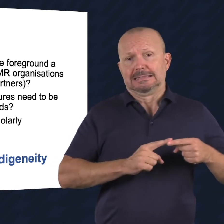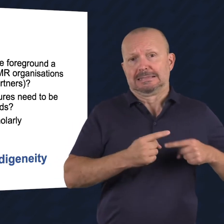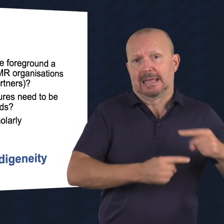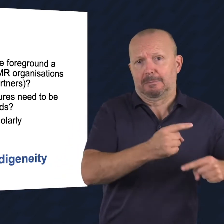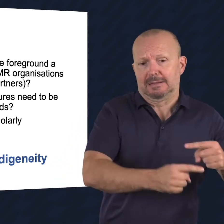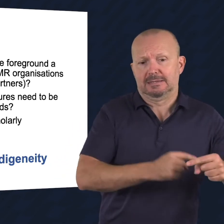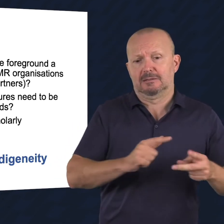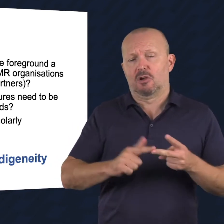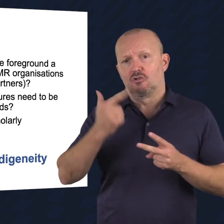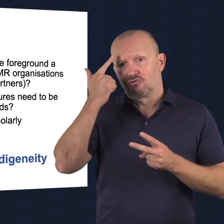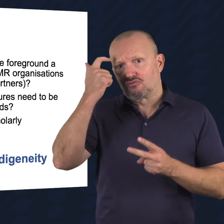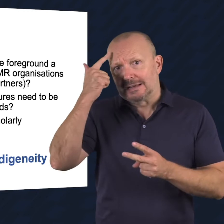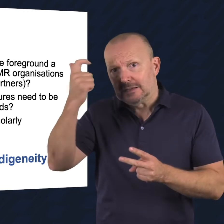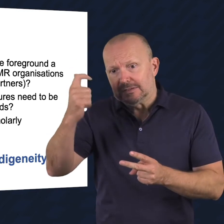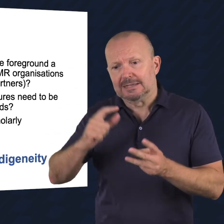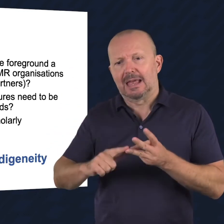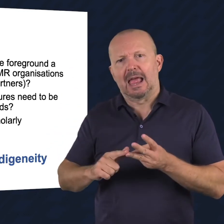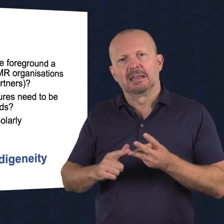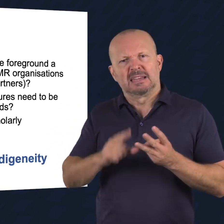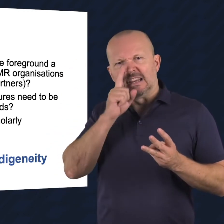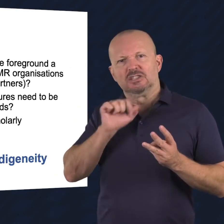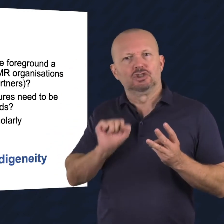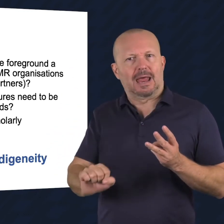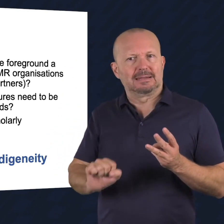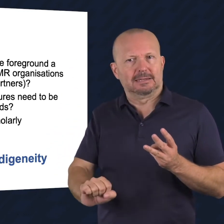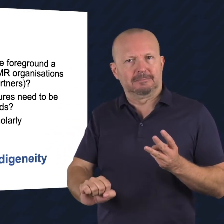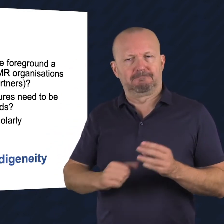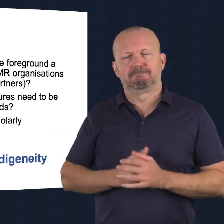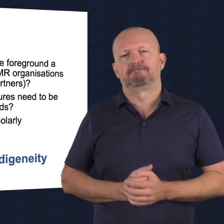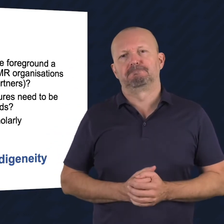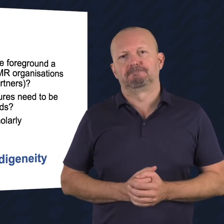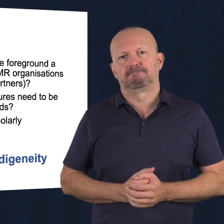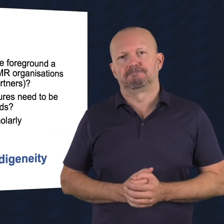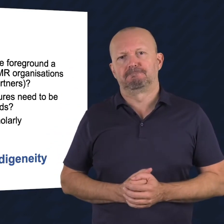around the themes of sustainability, creativity and indigeneity.